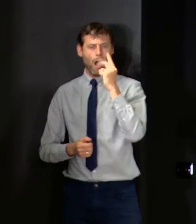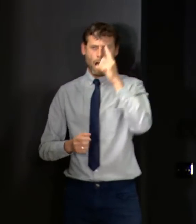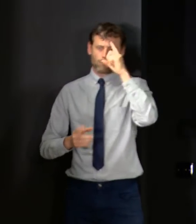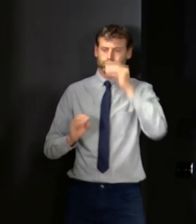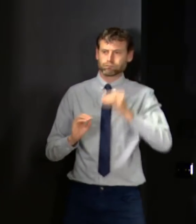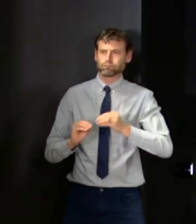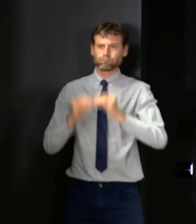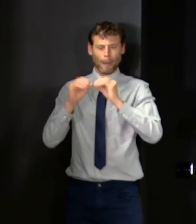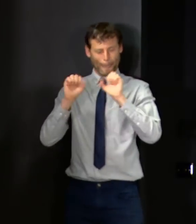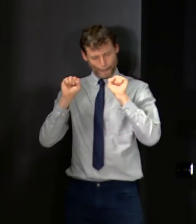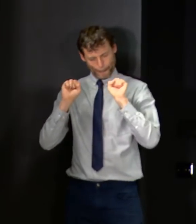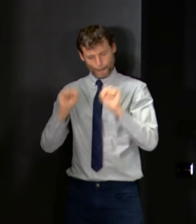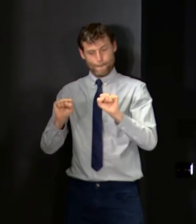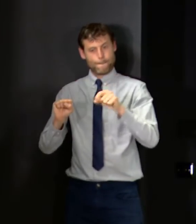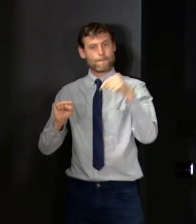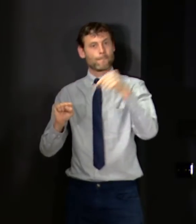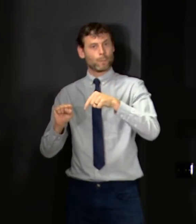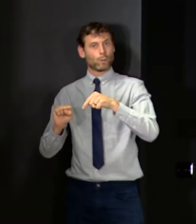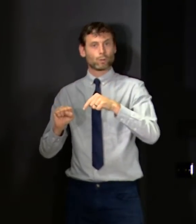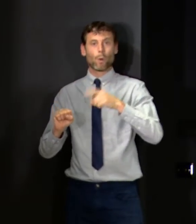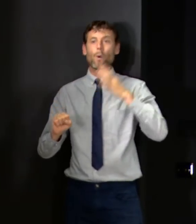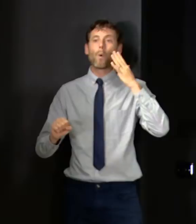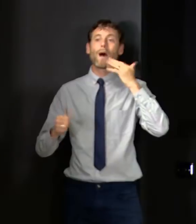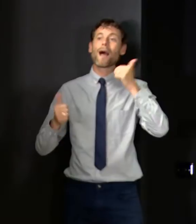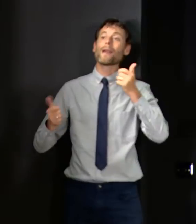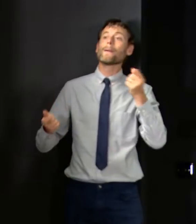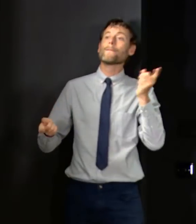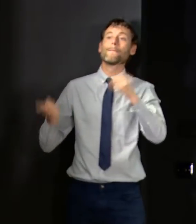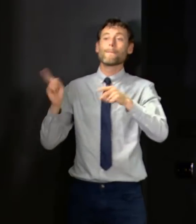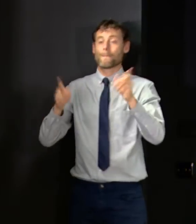that will be something that we can all look forward to when we come through this very